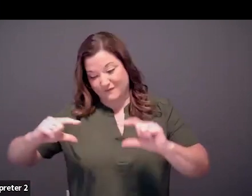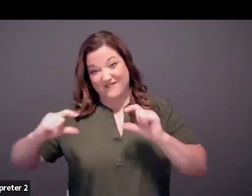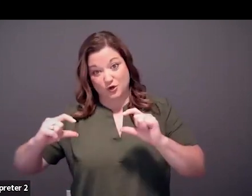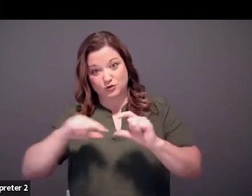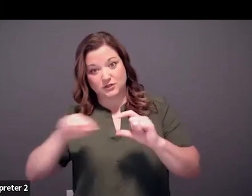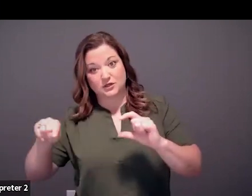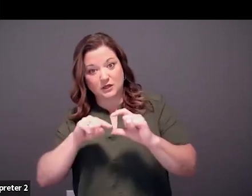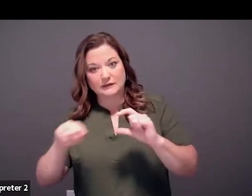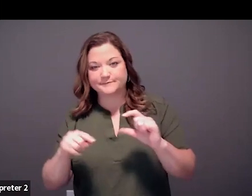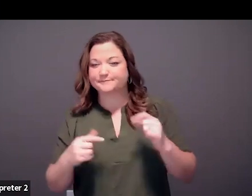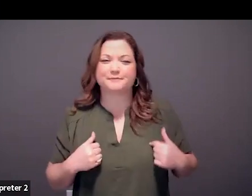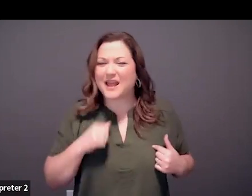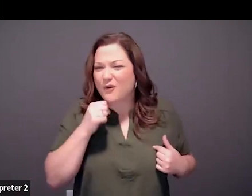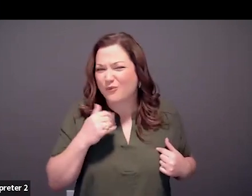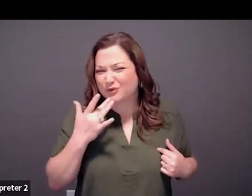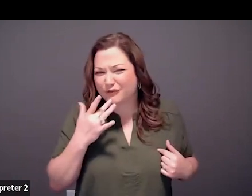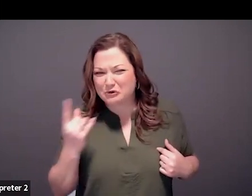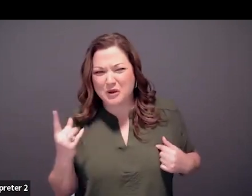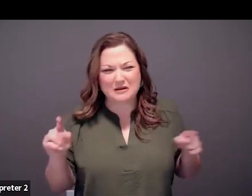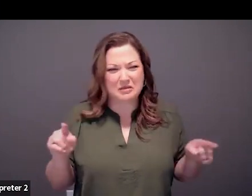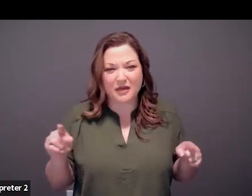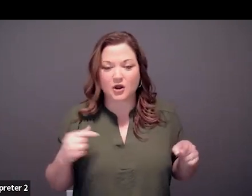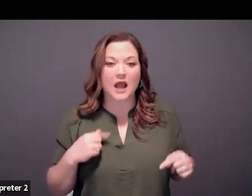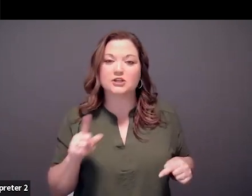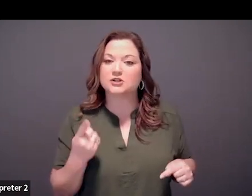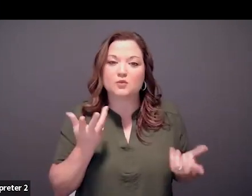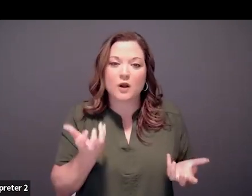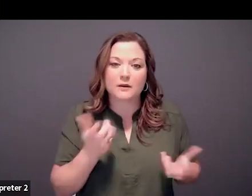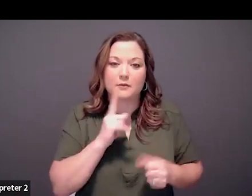I don't have one preference over another. I just want to know how to type it in.